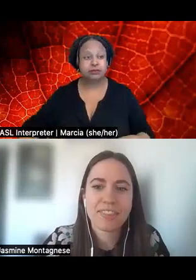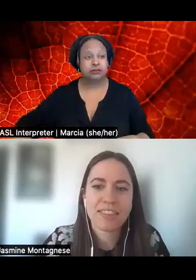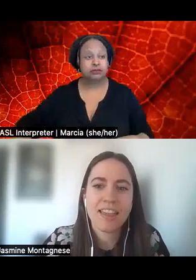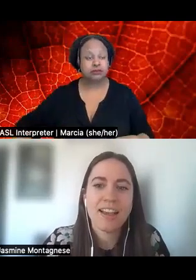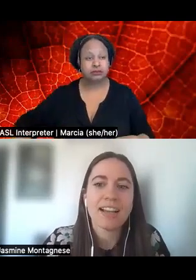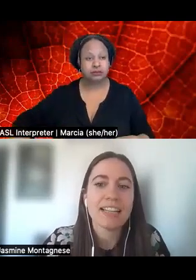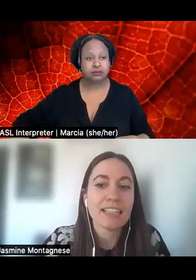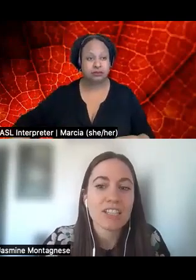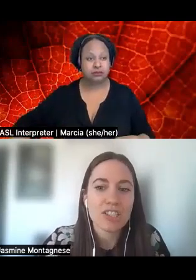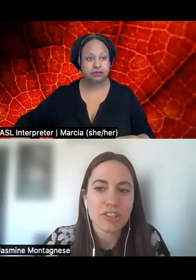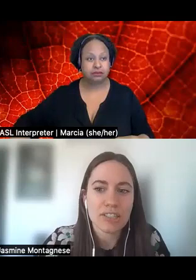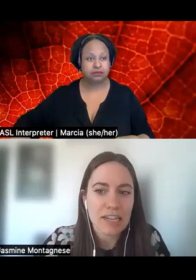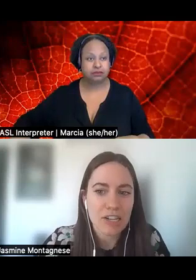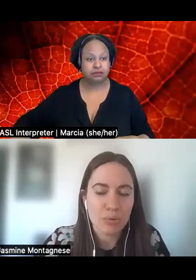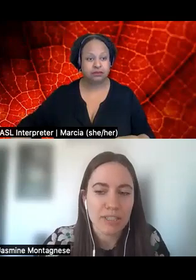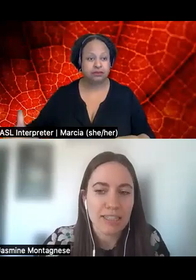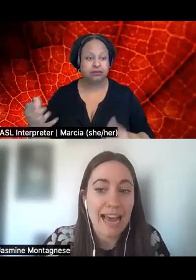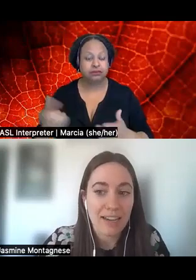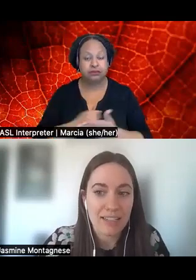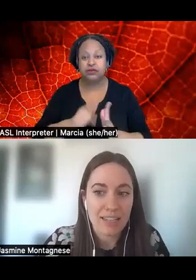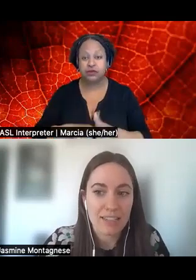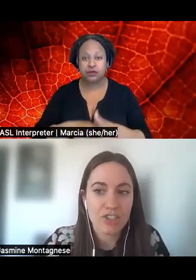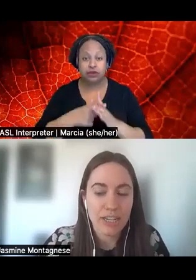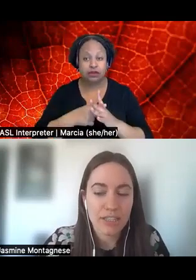I'd like to start the session with an access check.